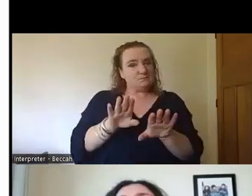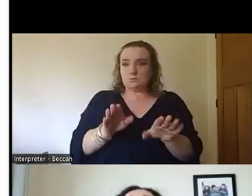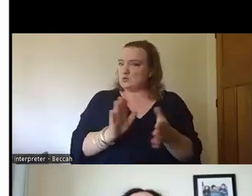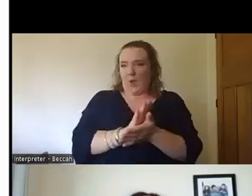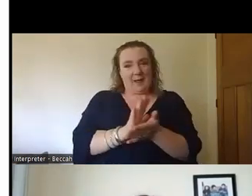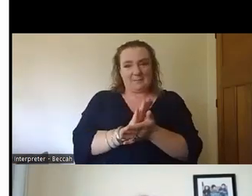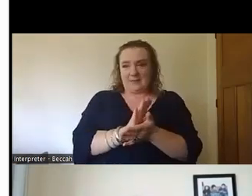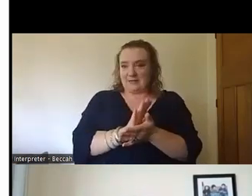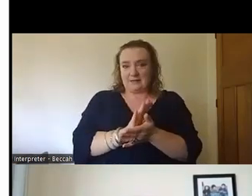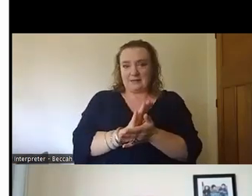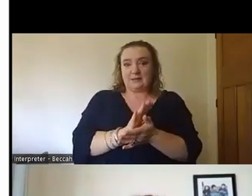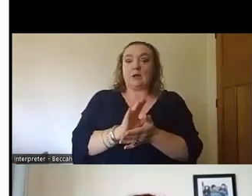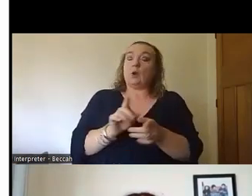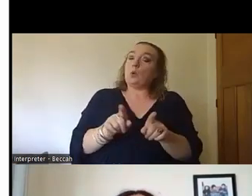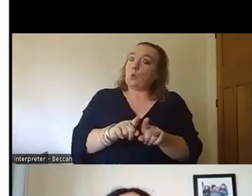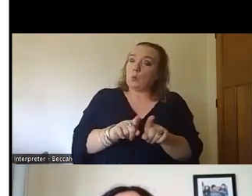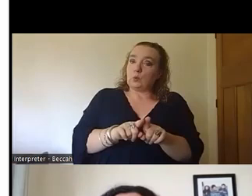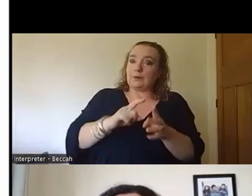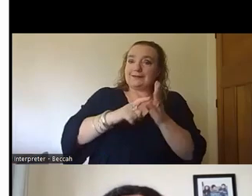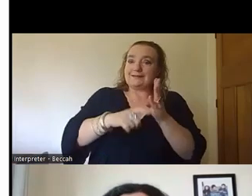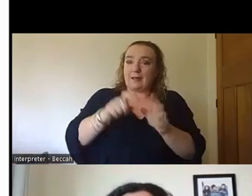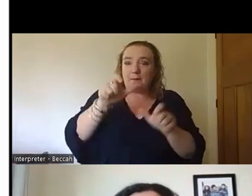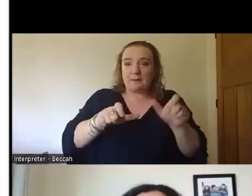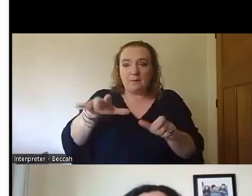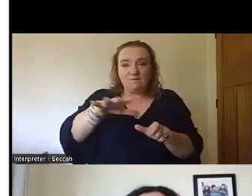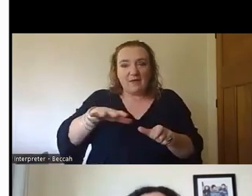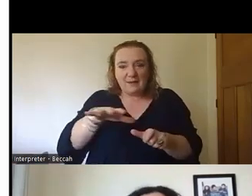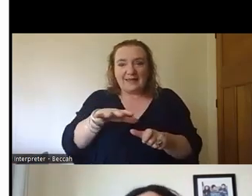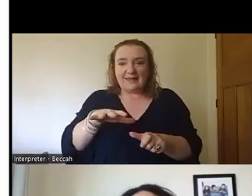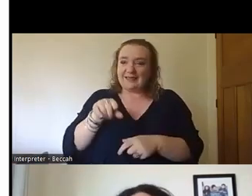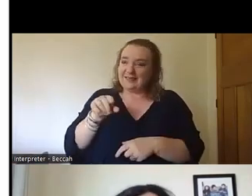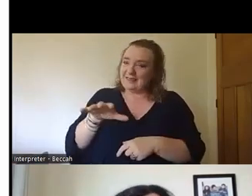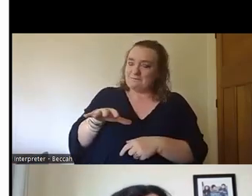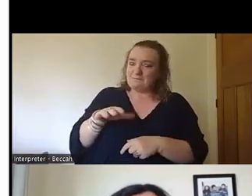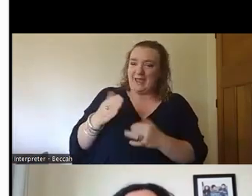and they weren't happy with the way disabled people and their families were accessing services